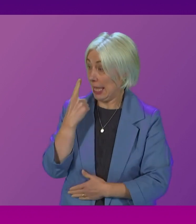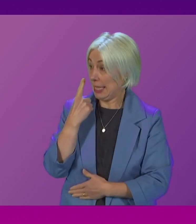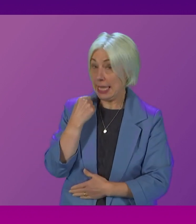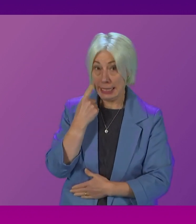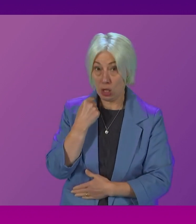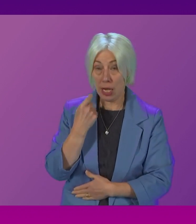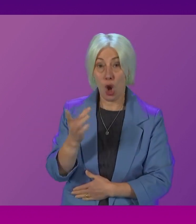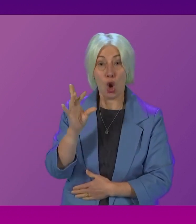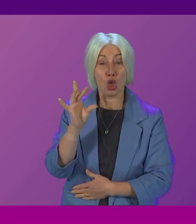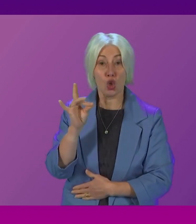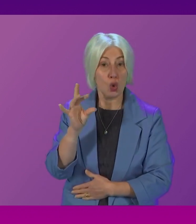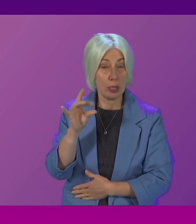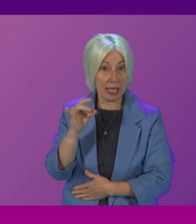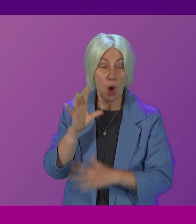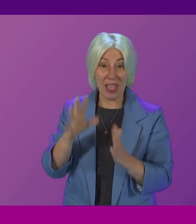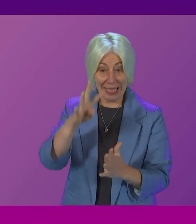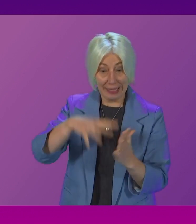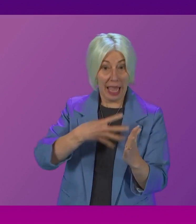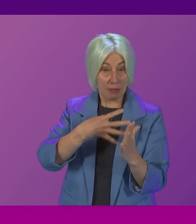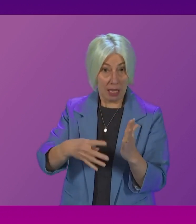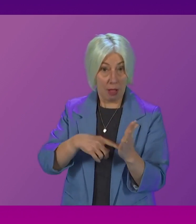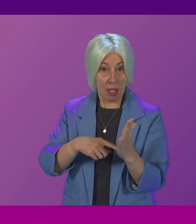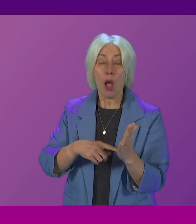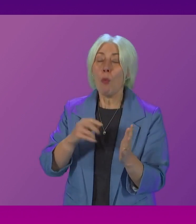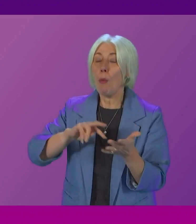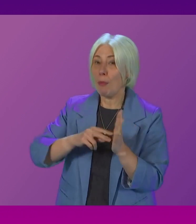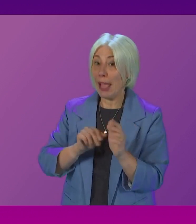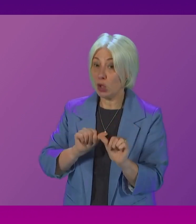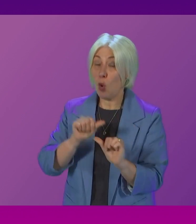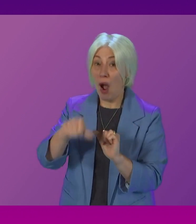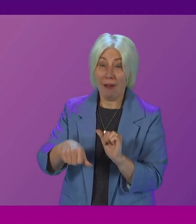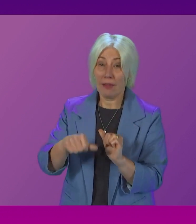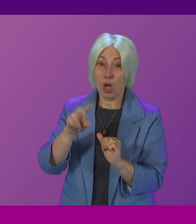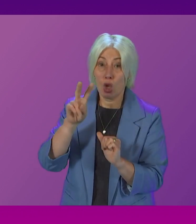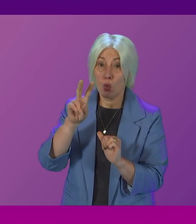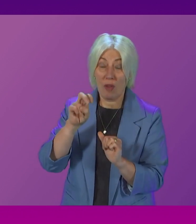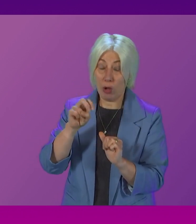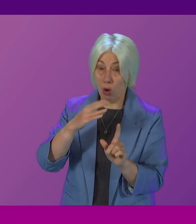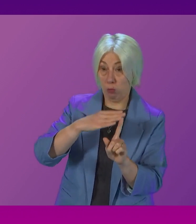before were we timetabled to go beyond midnight, or anything like it. The reasons why proceedings